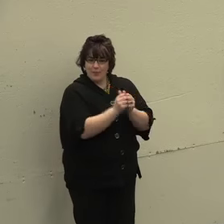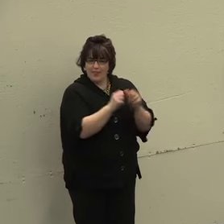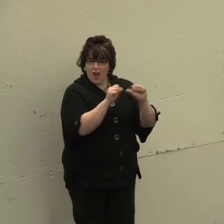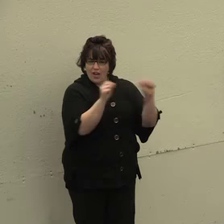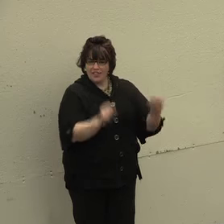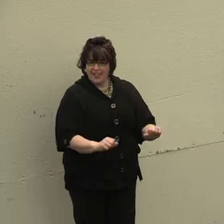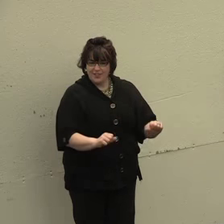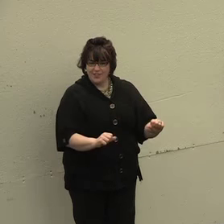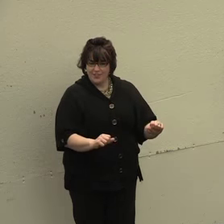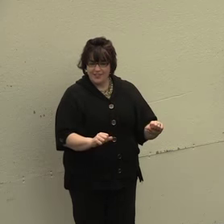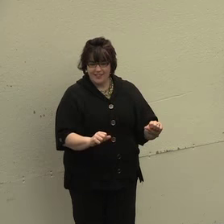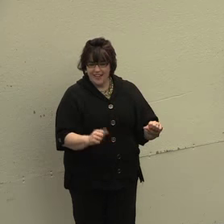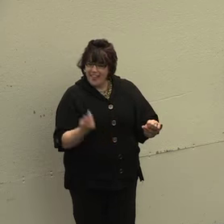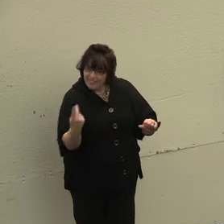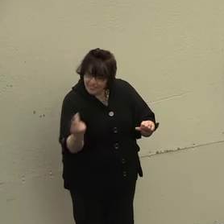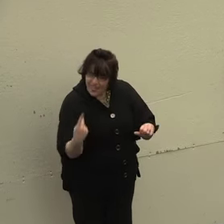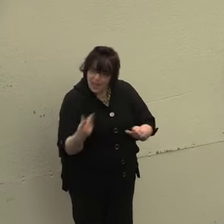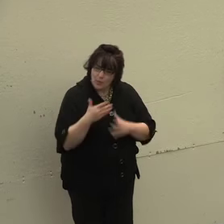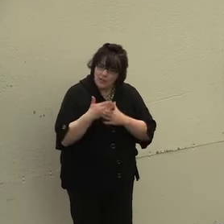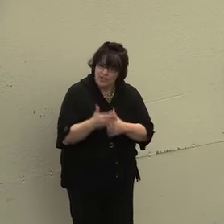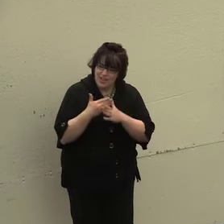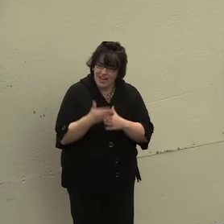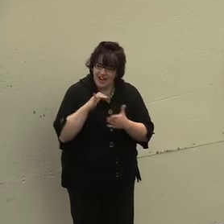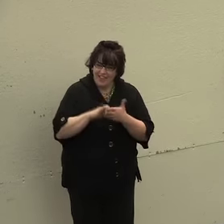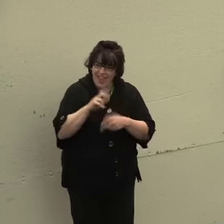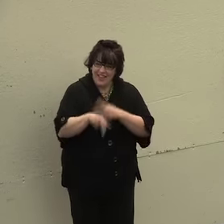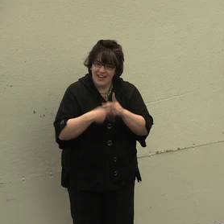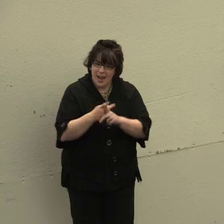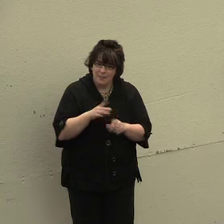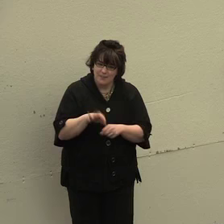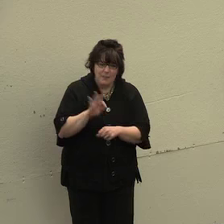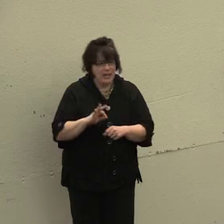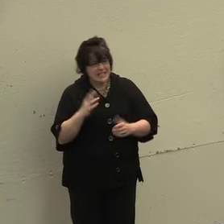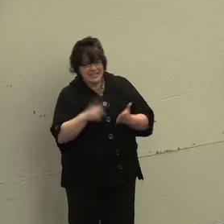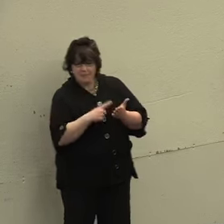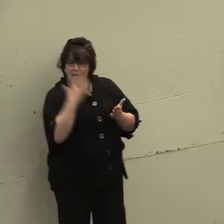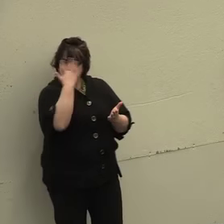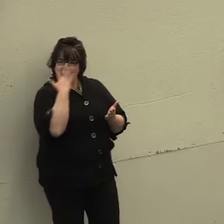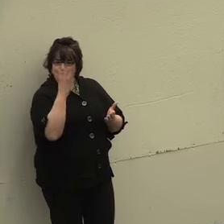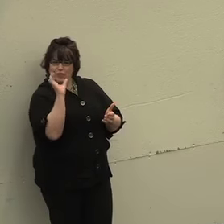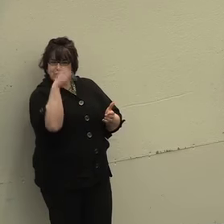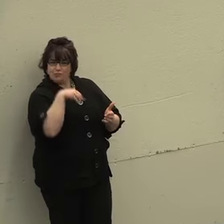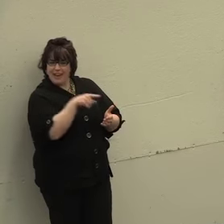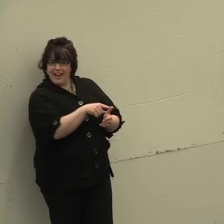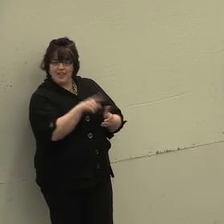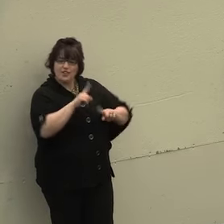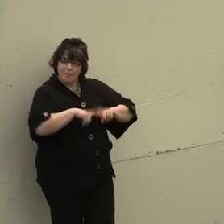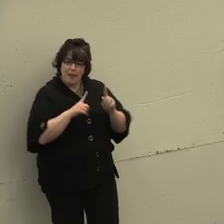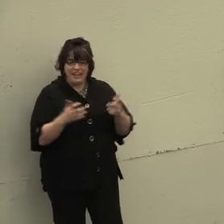sometimes they can share such kind of-- looks like strange, but fitting to their lifestyle.